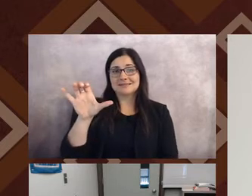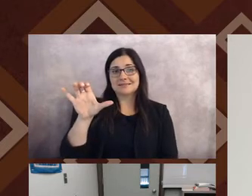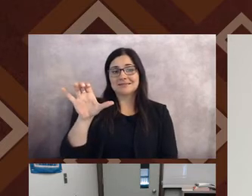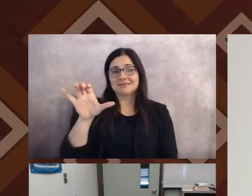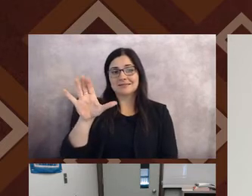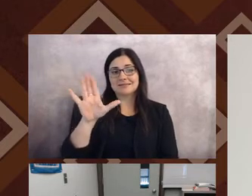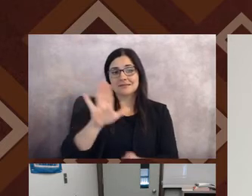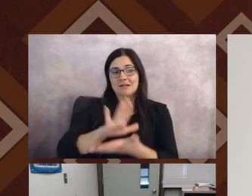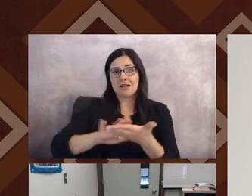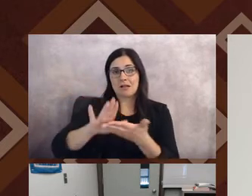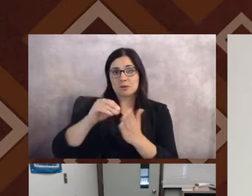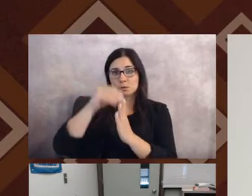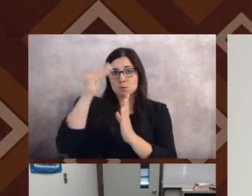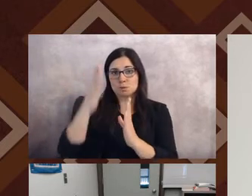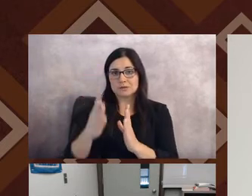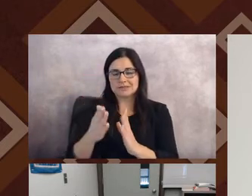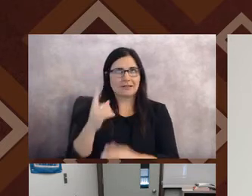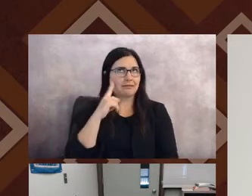what actually I think it was two Fresno City College student